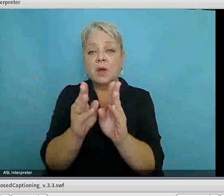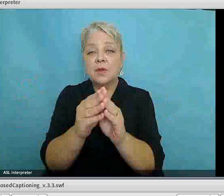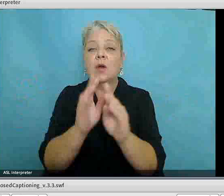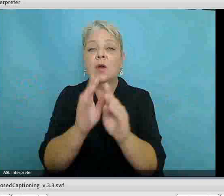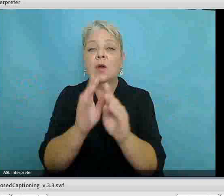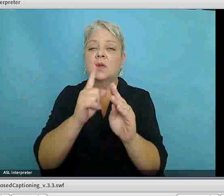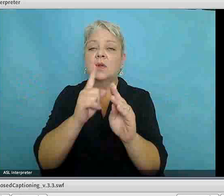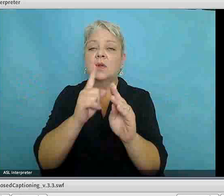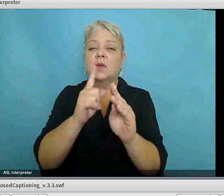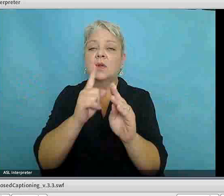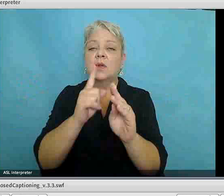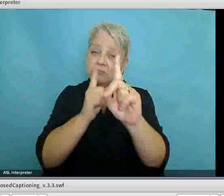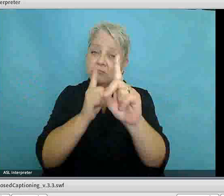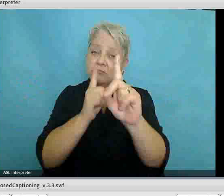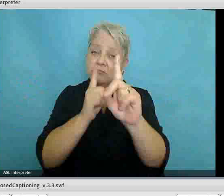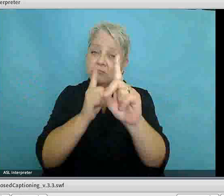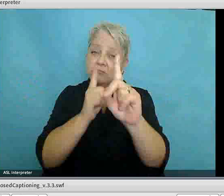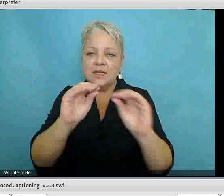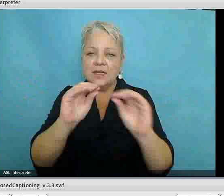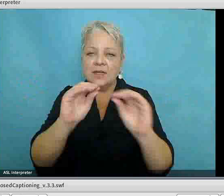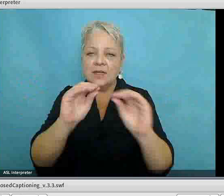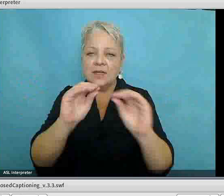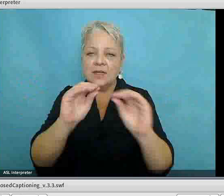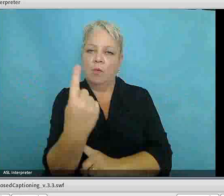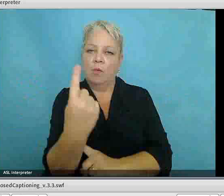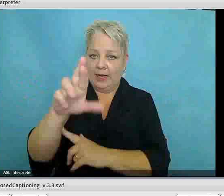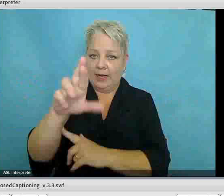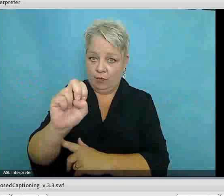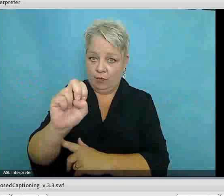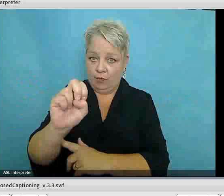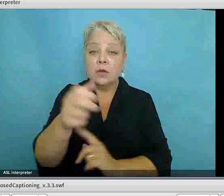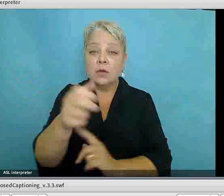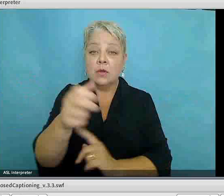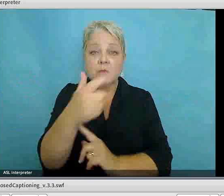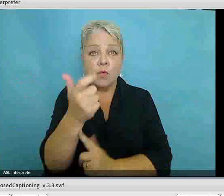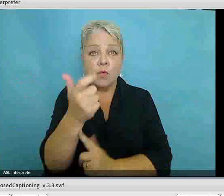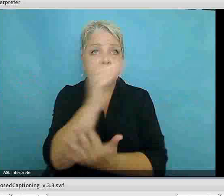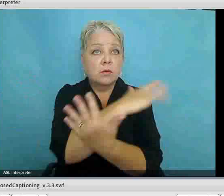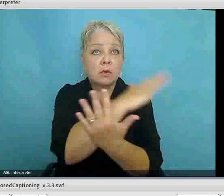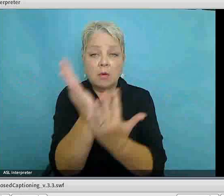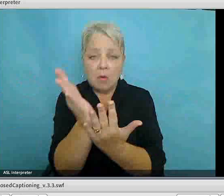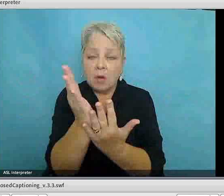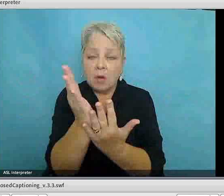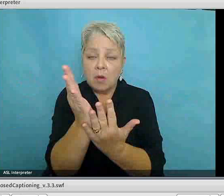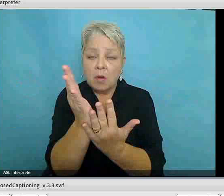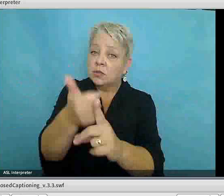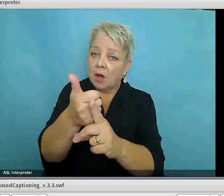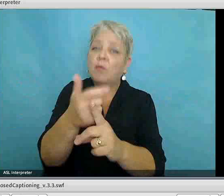After participating in the webinar, you will be able to describe essential and unique elements